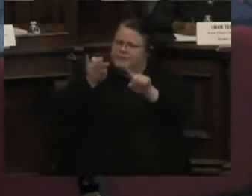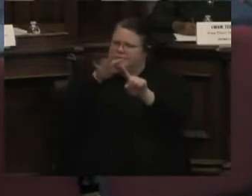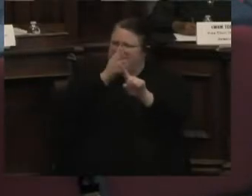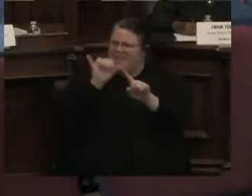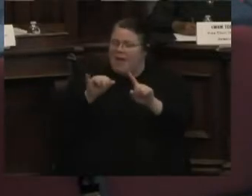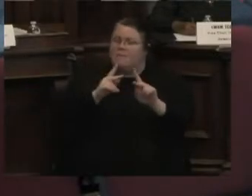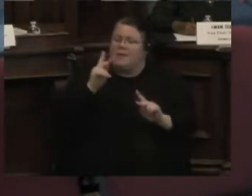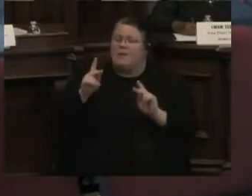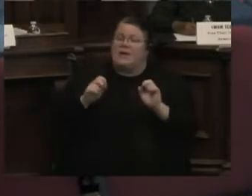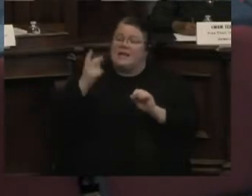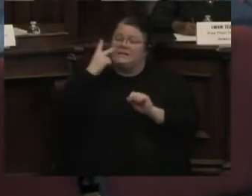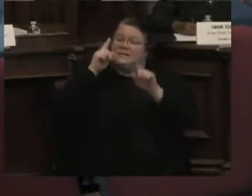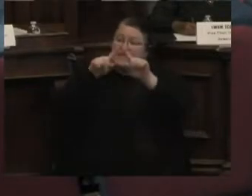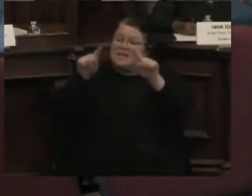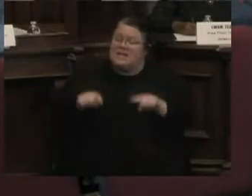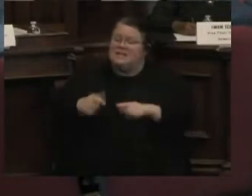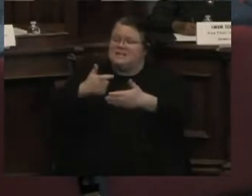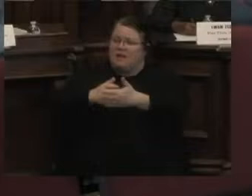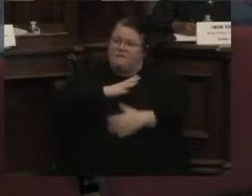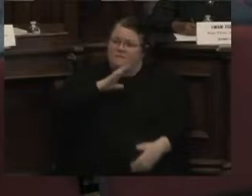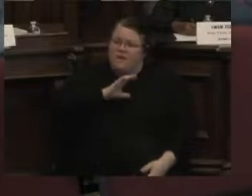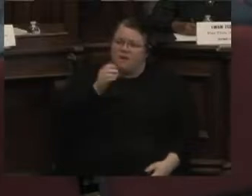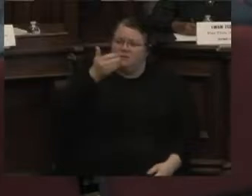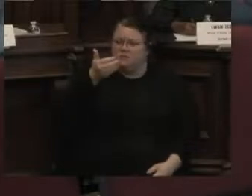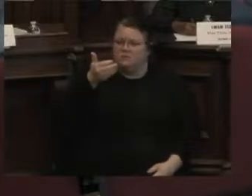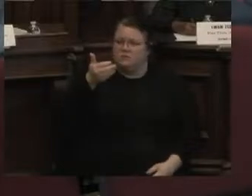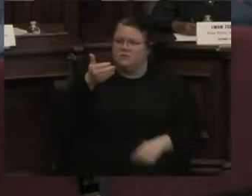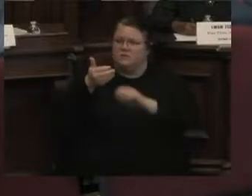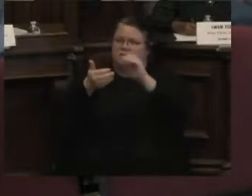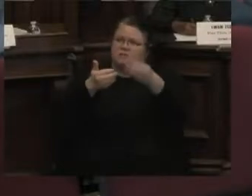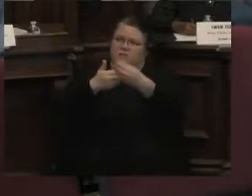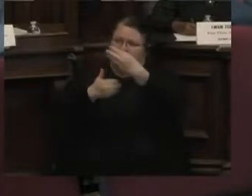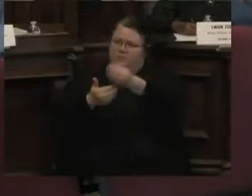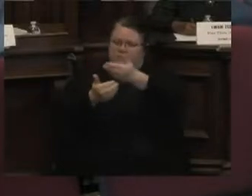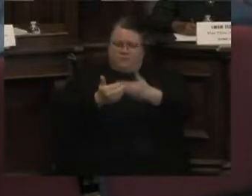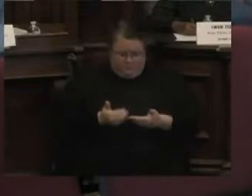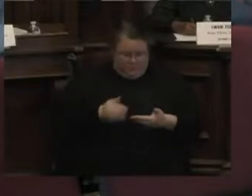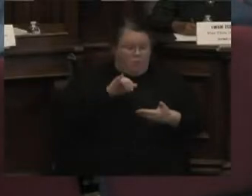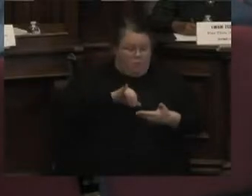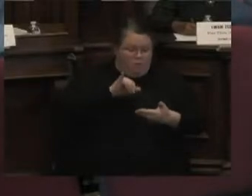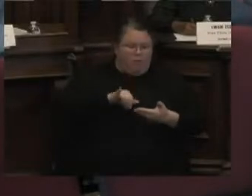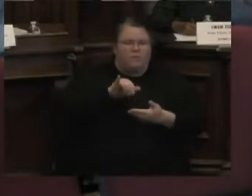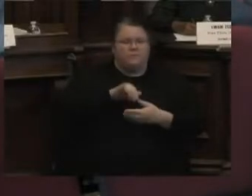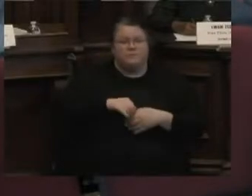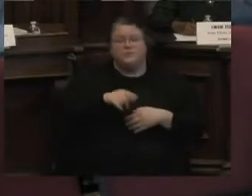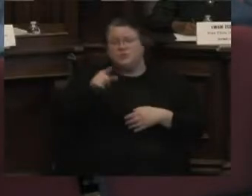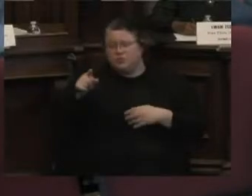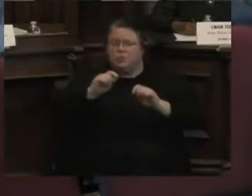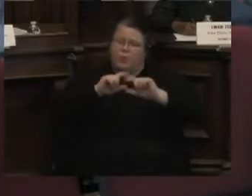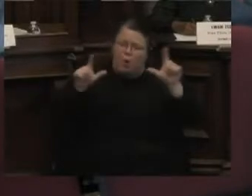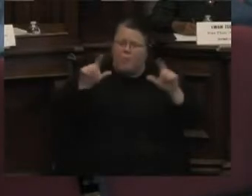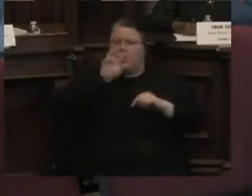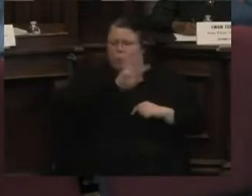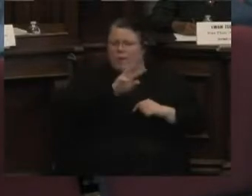is the use of QR codes up in different places, right? That people can hover their phones